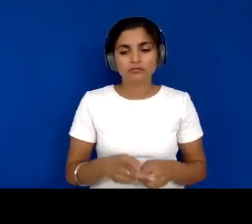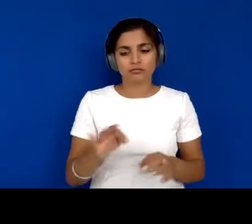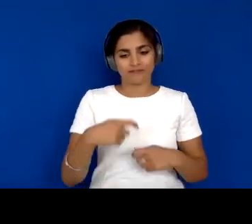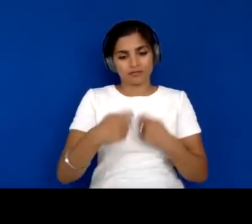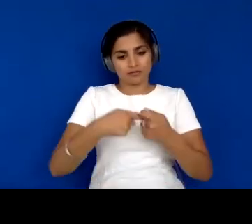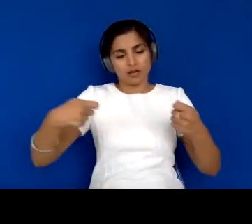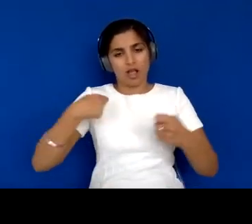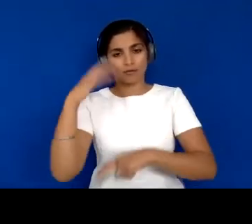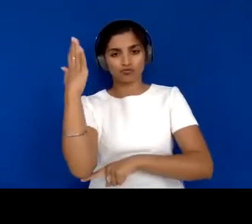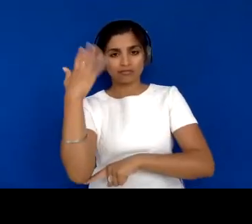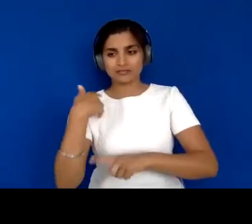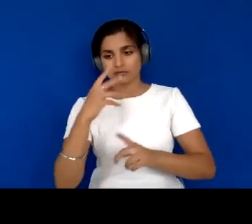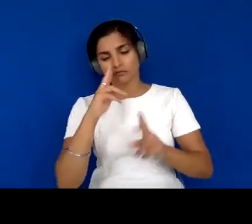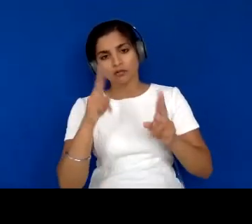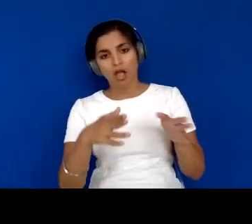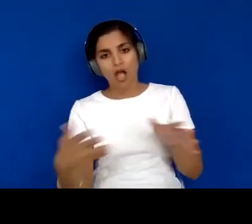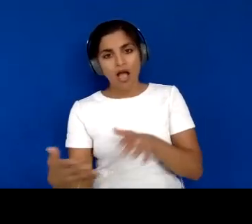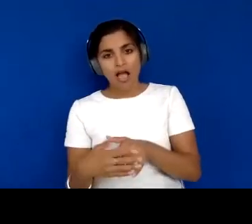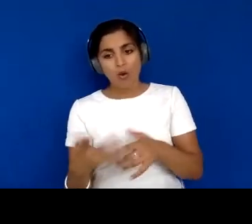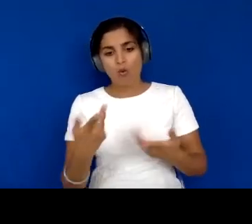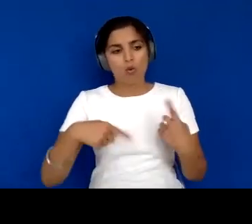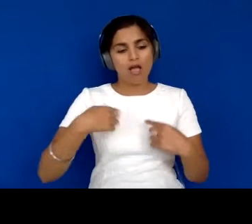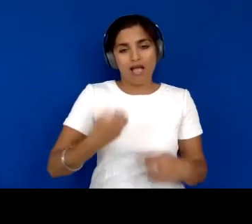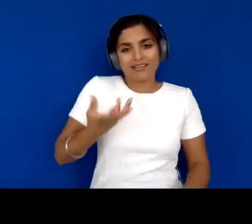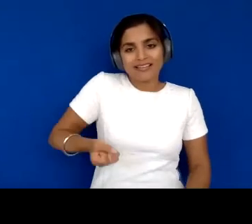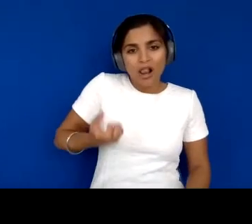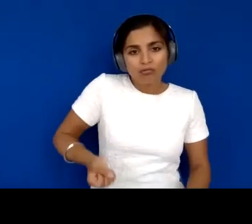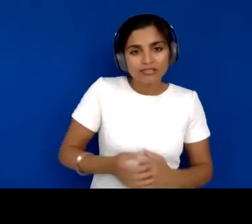the ones who have income the ones whose mother tongue is a nut not an indigenous